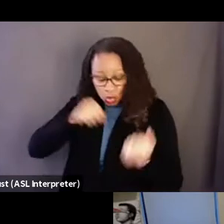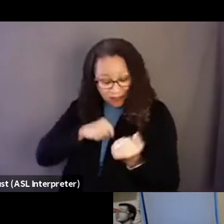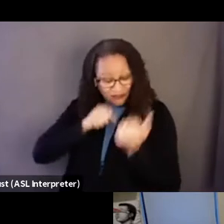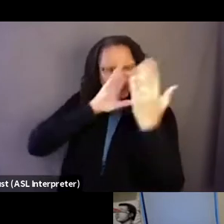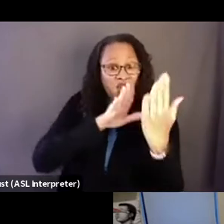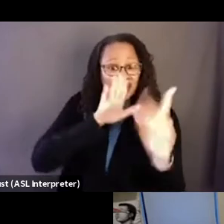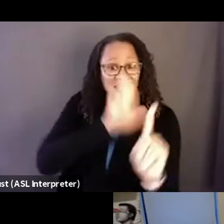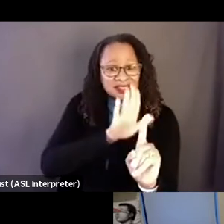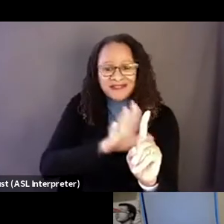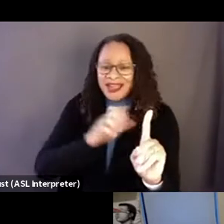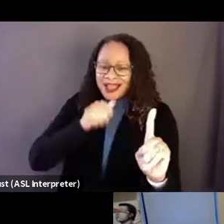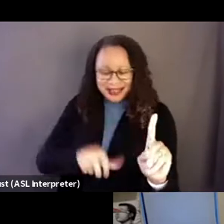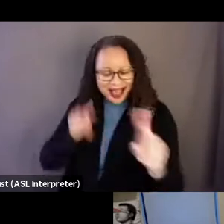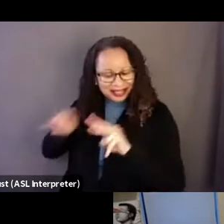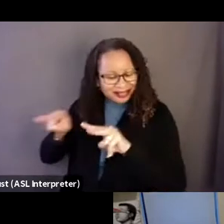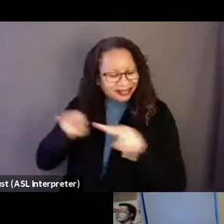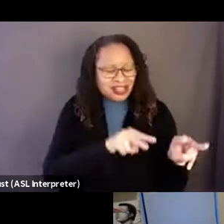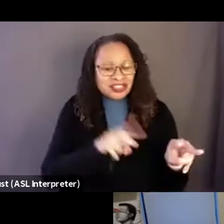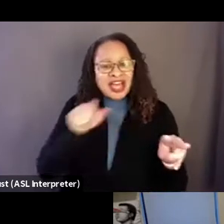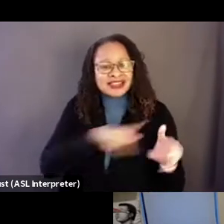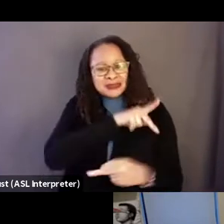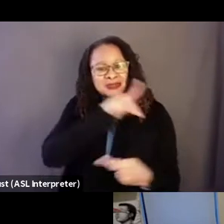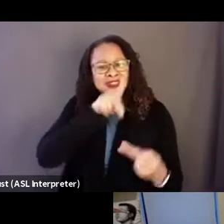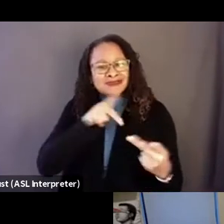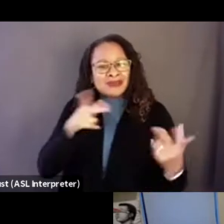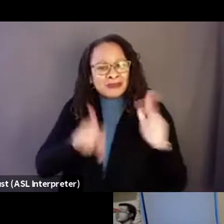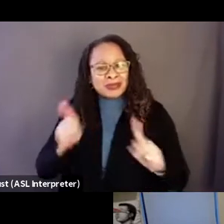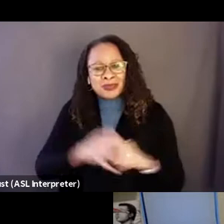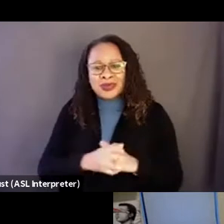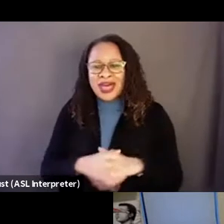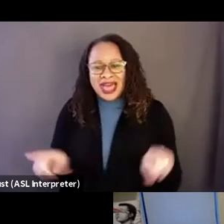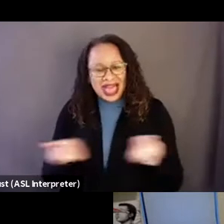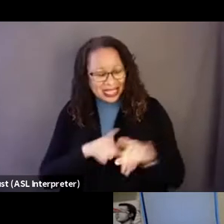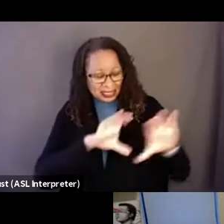and not treat these particular people as some sort of anomaly.